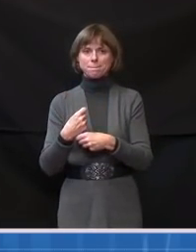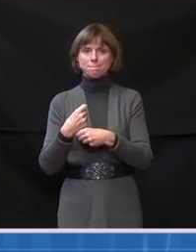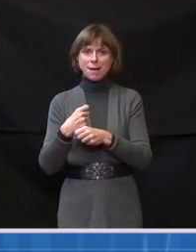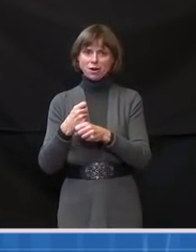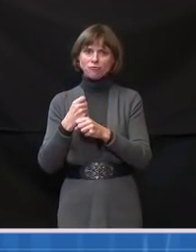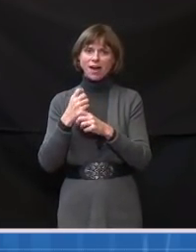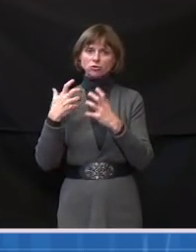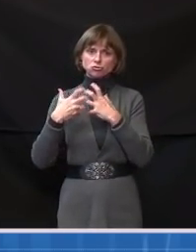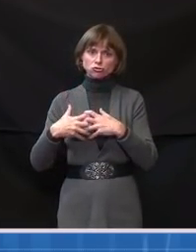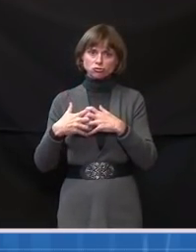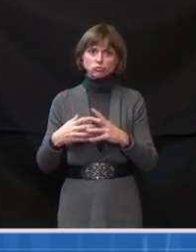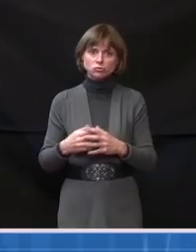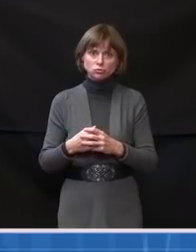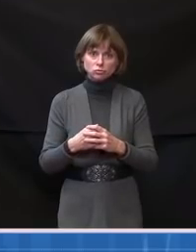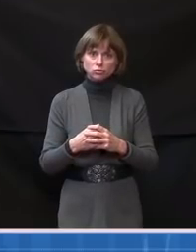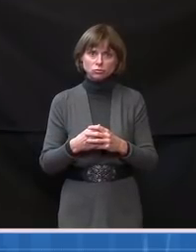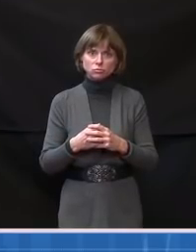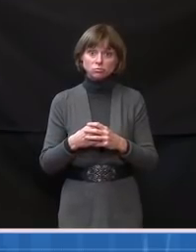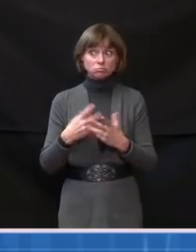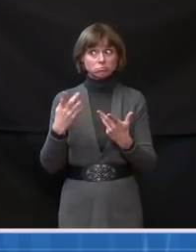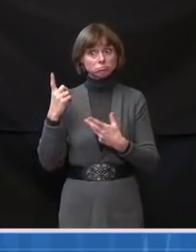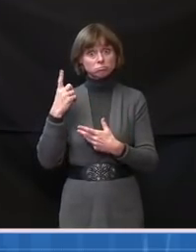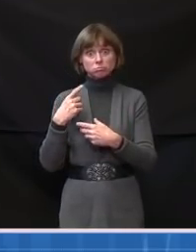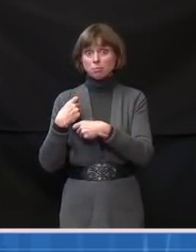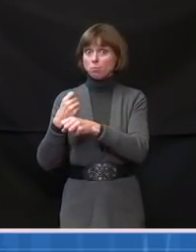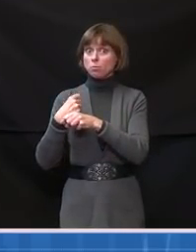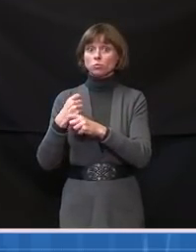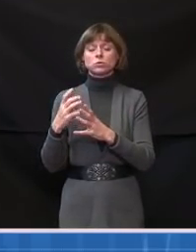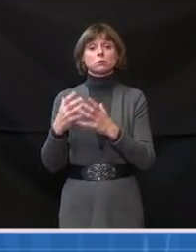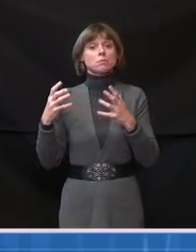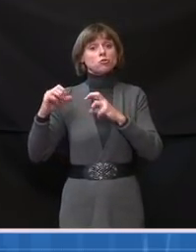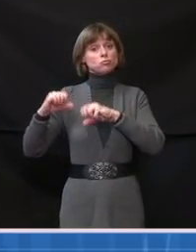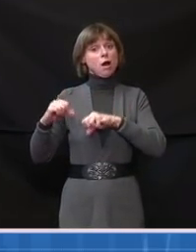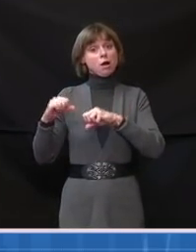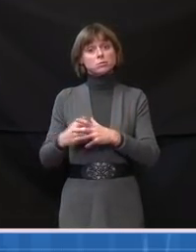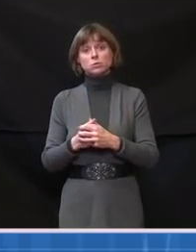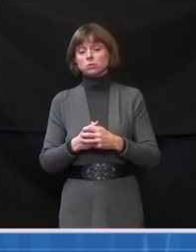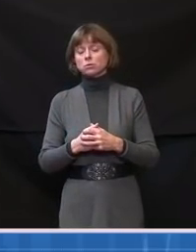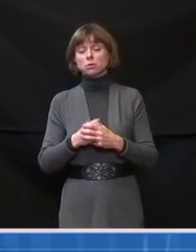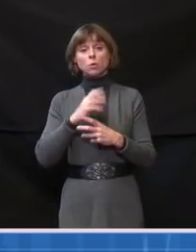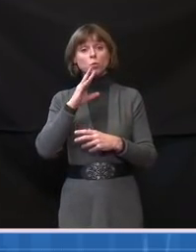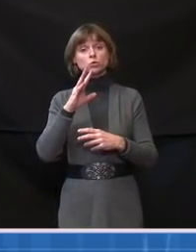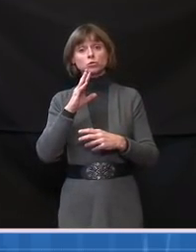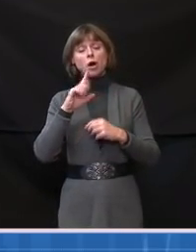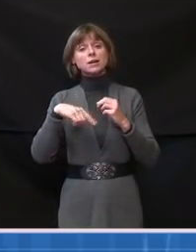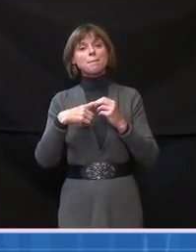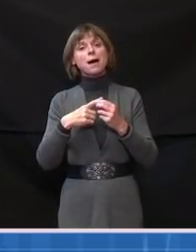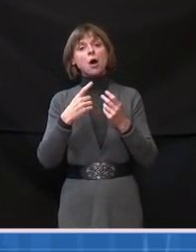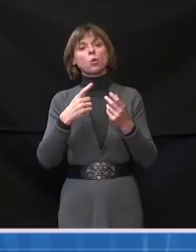to produce as much as they can. And then we’ve talked about the efficiency and effectiveness of the distribution network now --